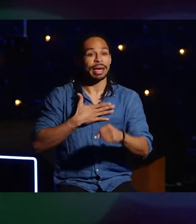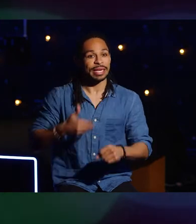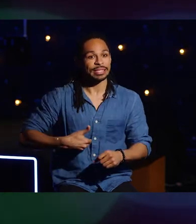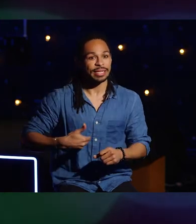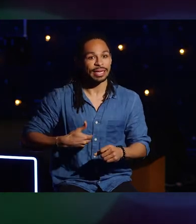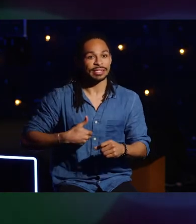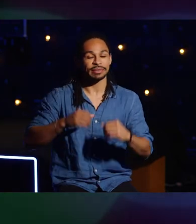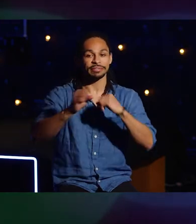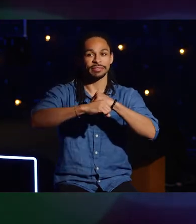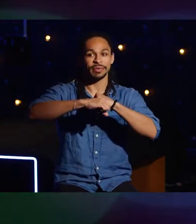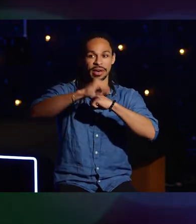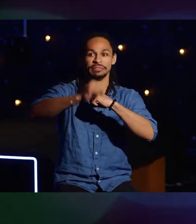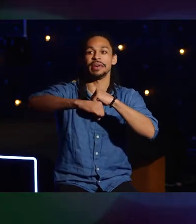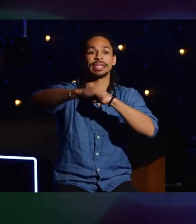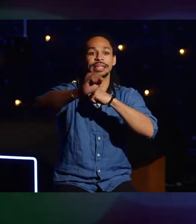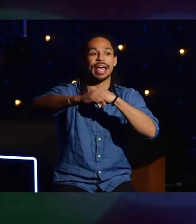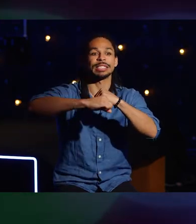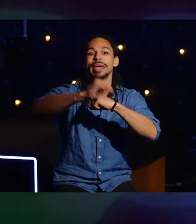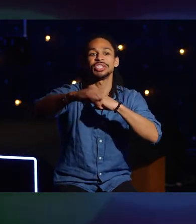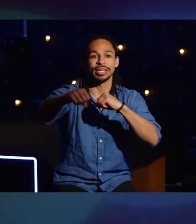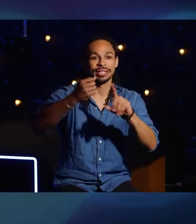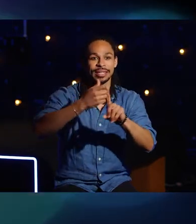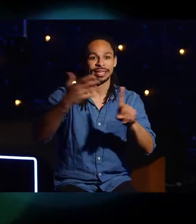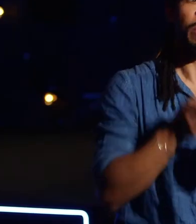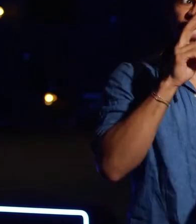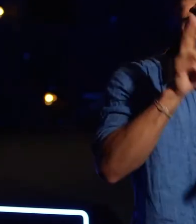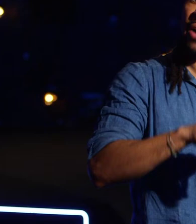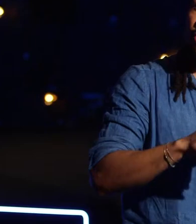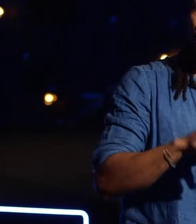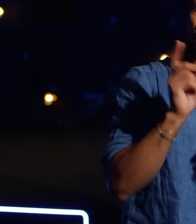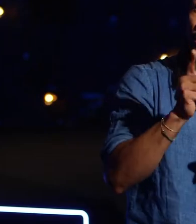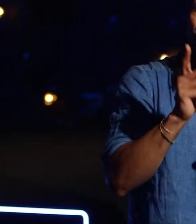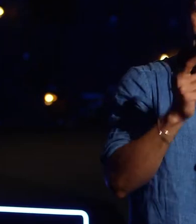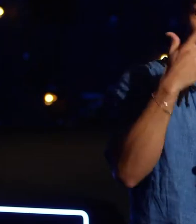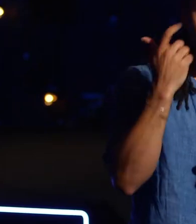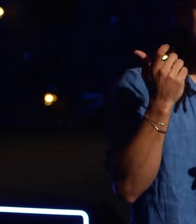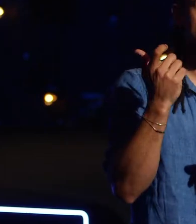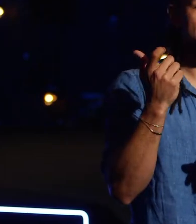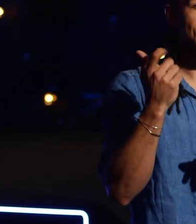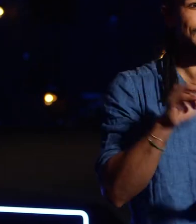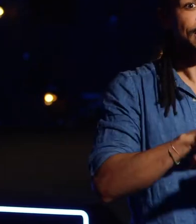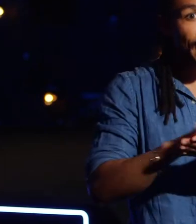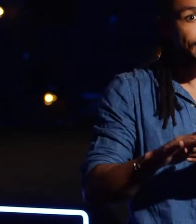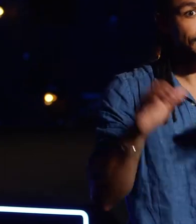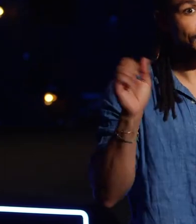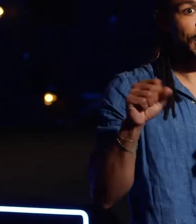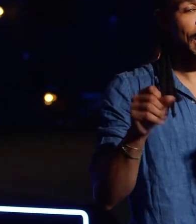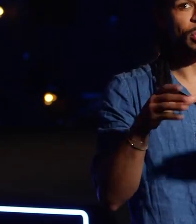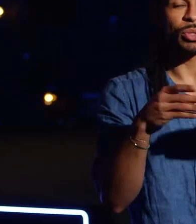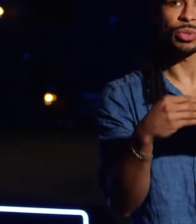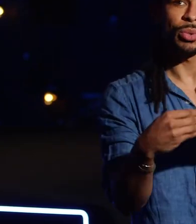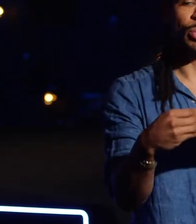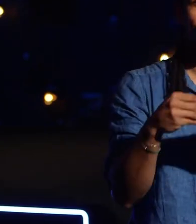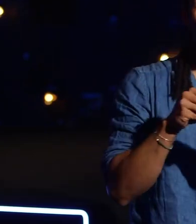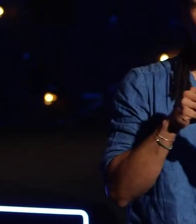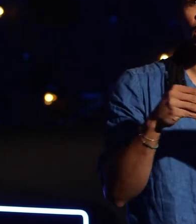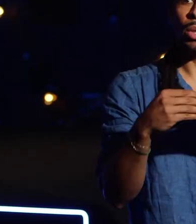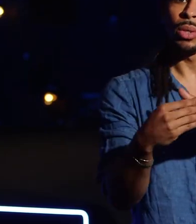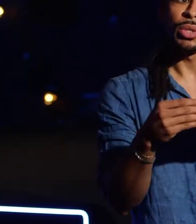my instincts of expansion. It was fun, though, because it's nice to be able to,